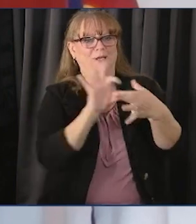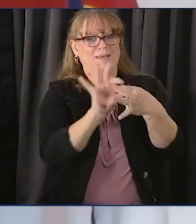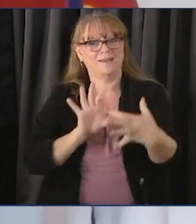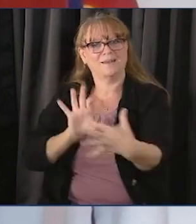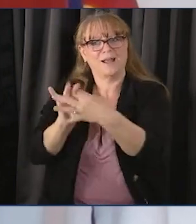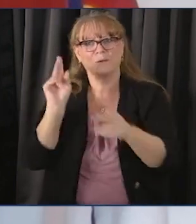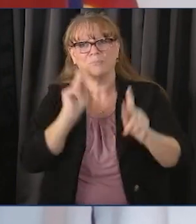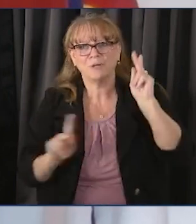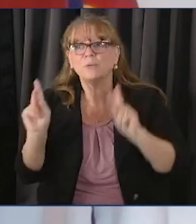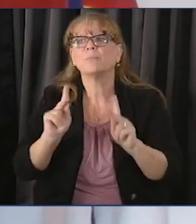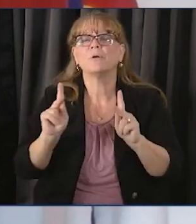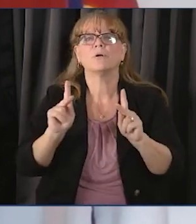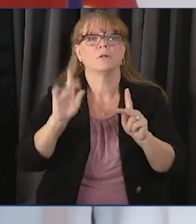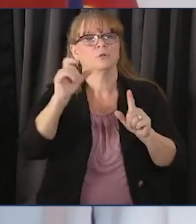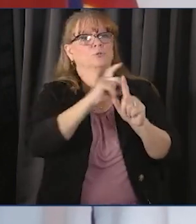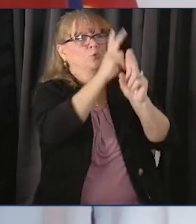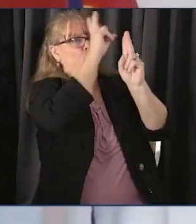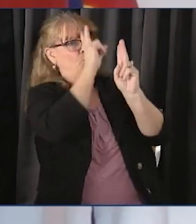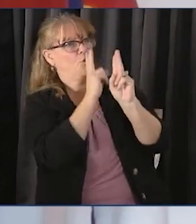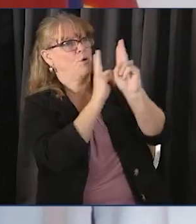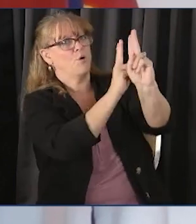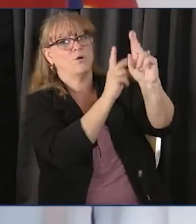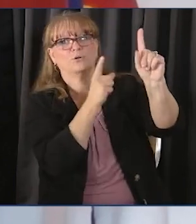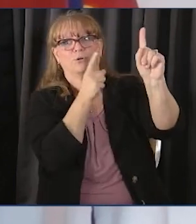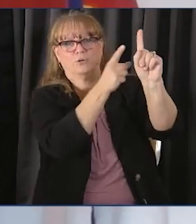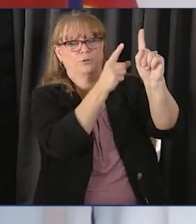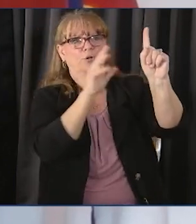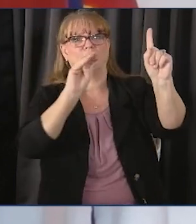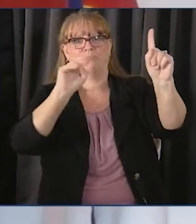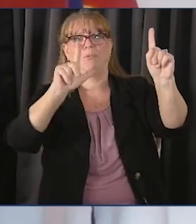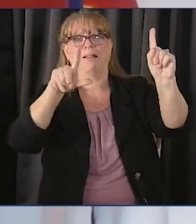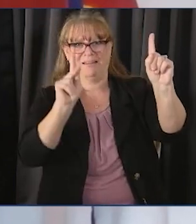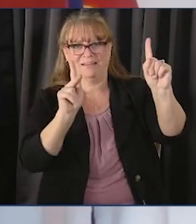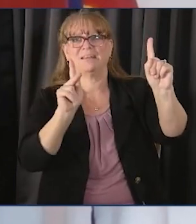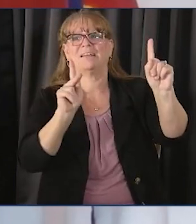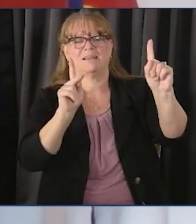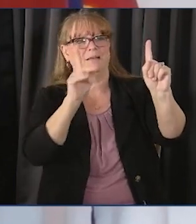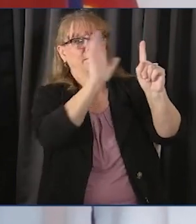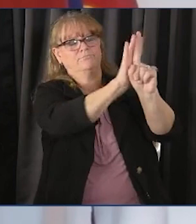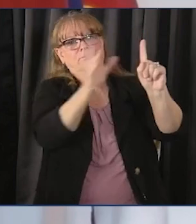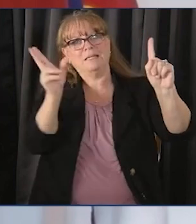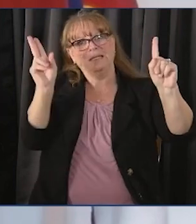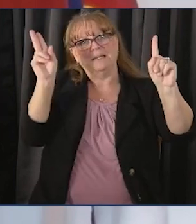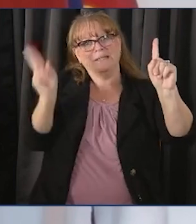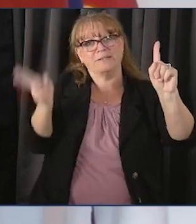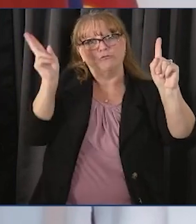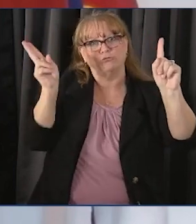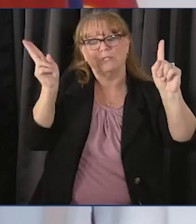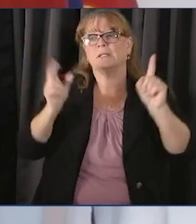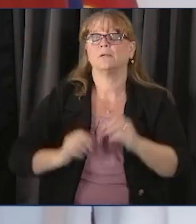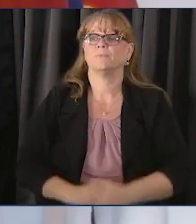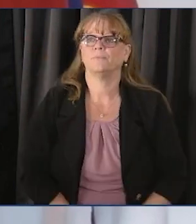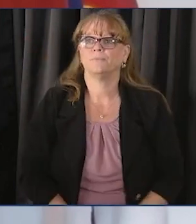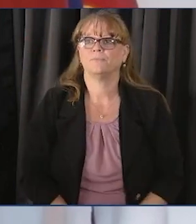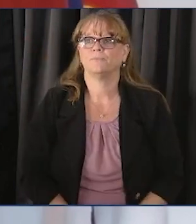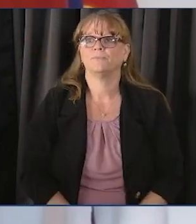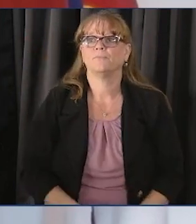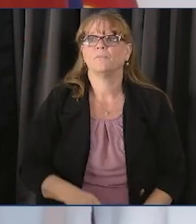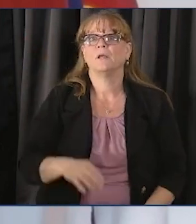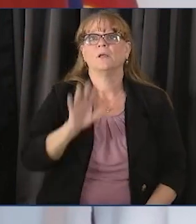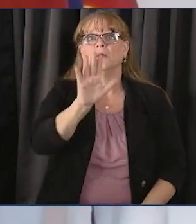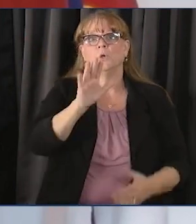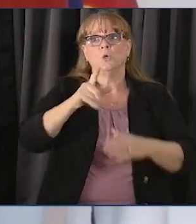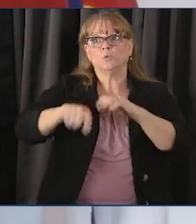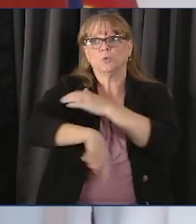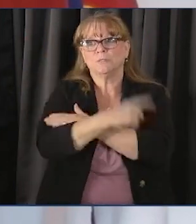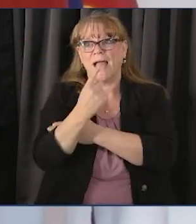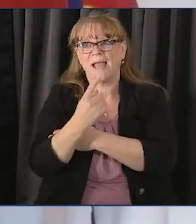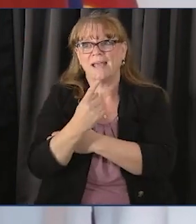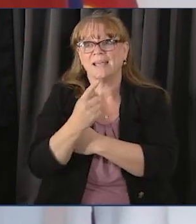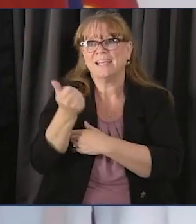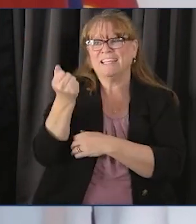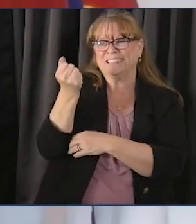Today, we have 1,685 cases, we now have 727 people hospitalized for COVID-19 in our state.